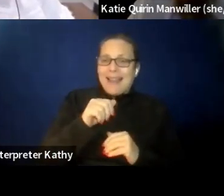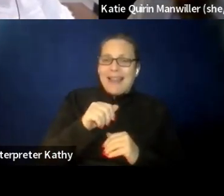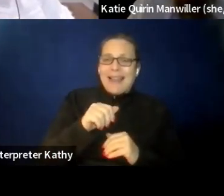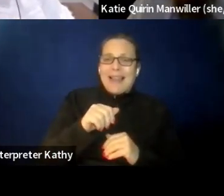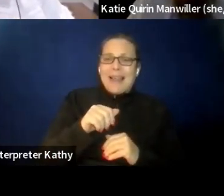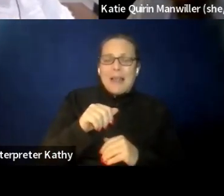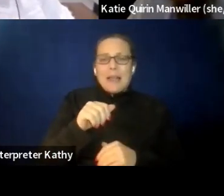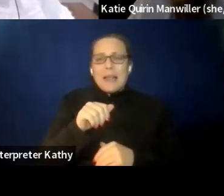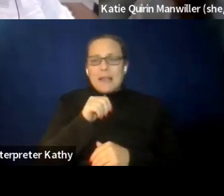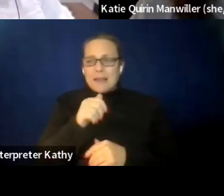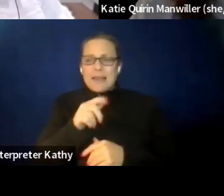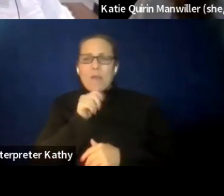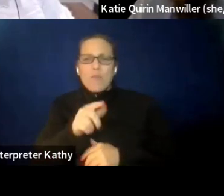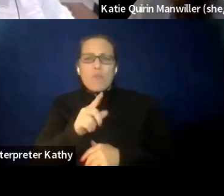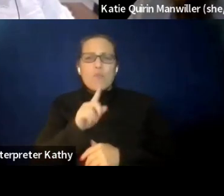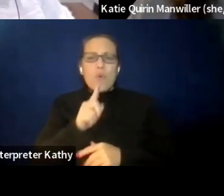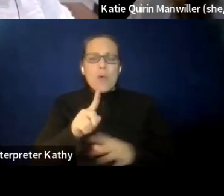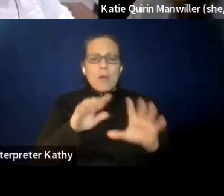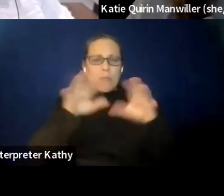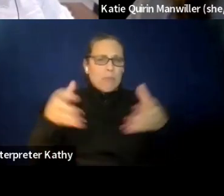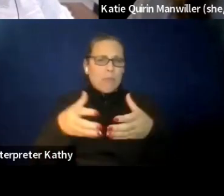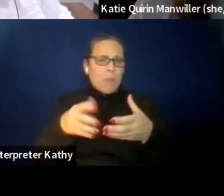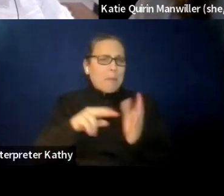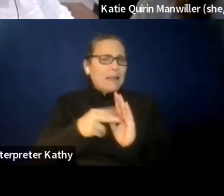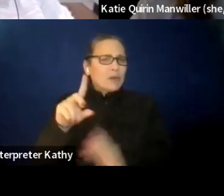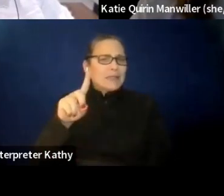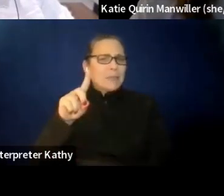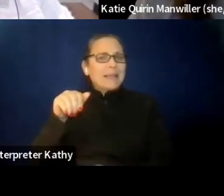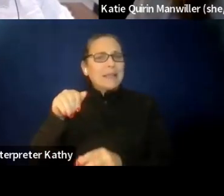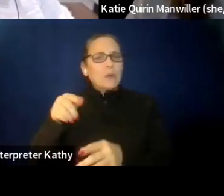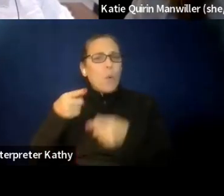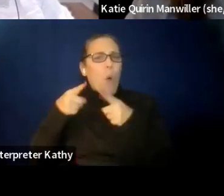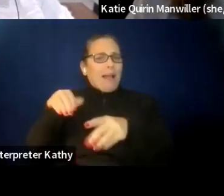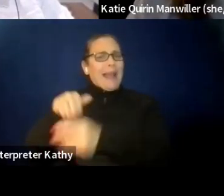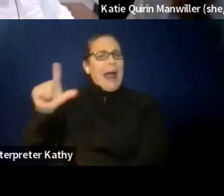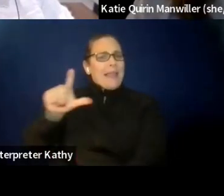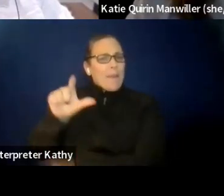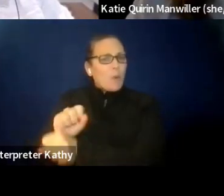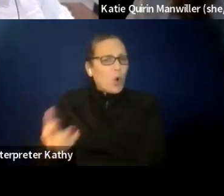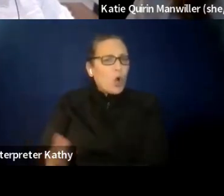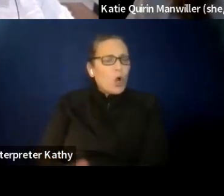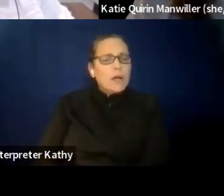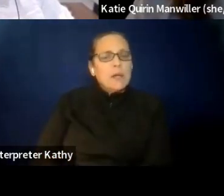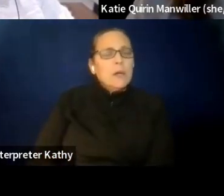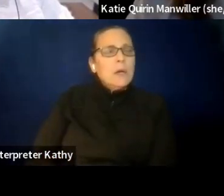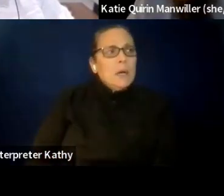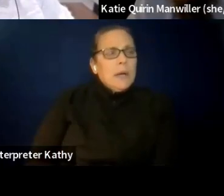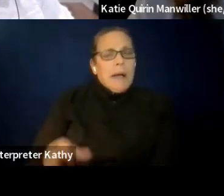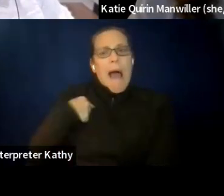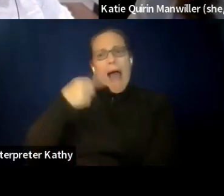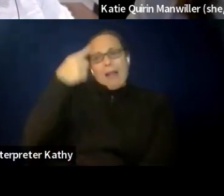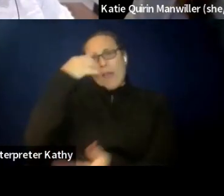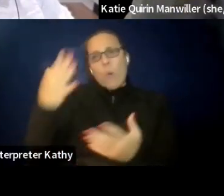specific disabled communities and not really what it means to be disabled in